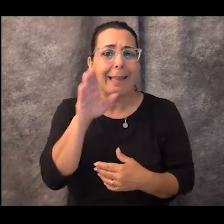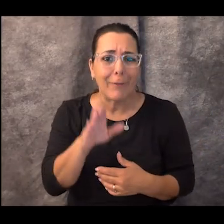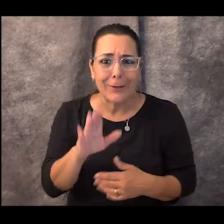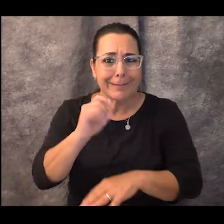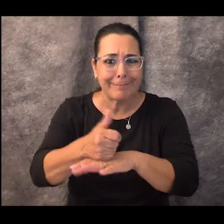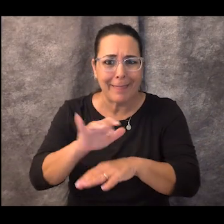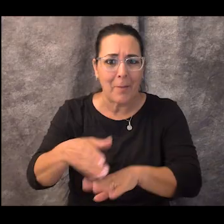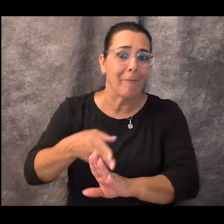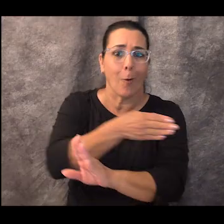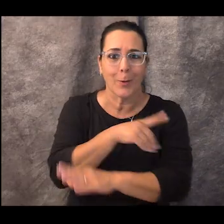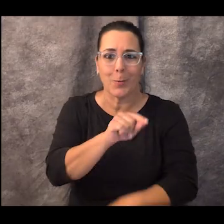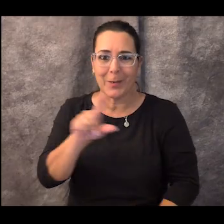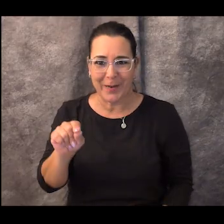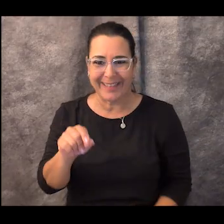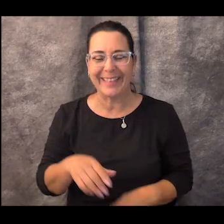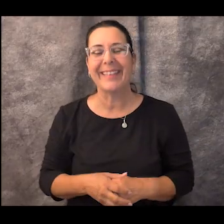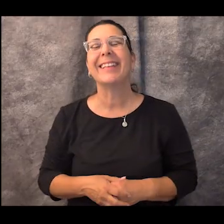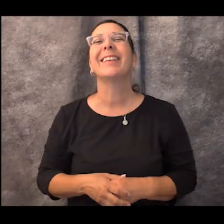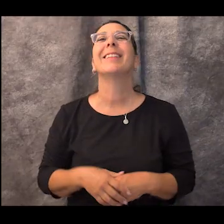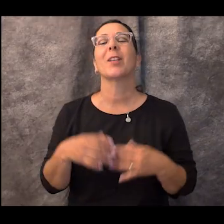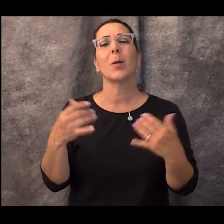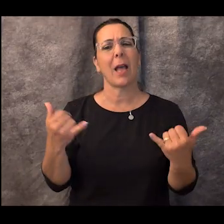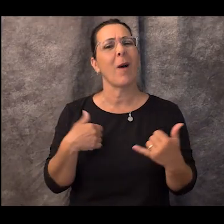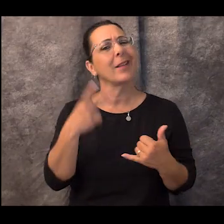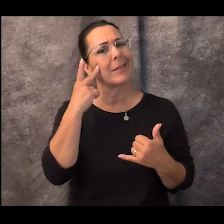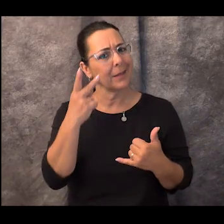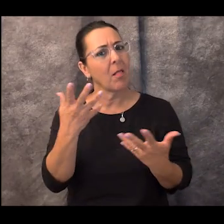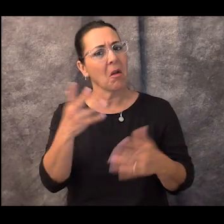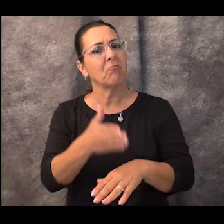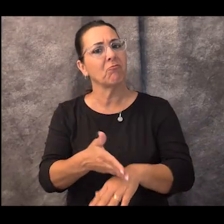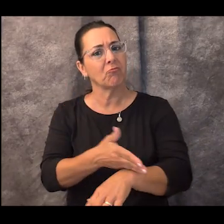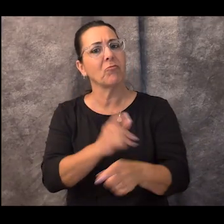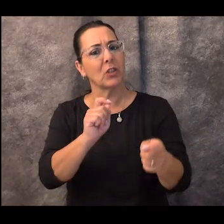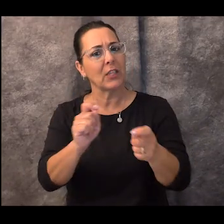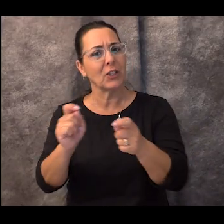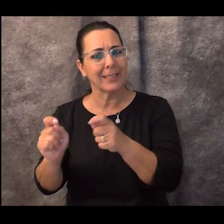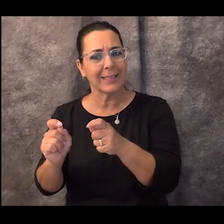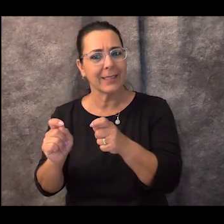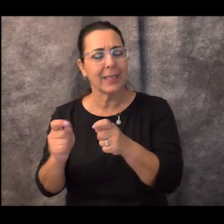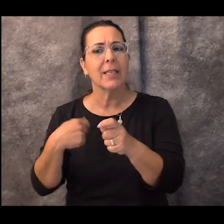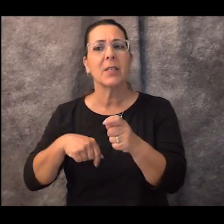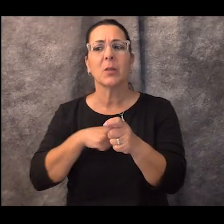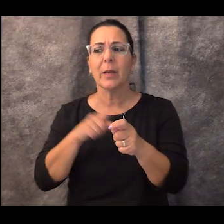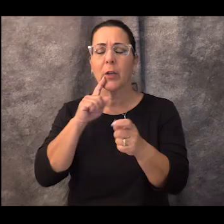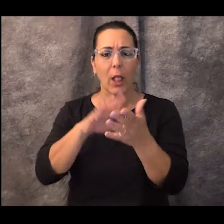I think it looks really different everywhere. But if we kind of learn those lessons from each other and we take them